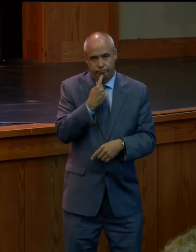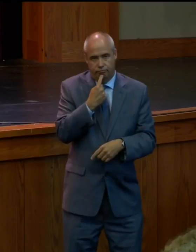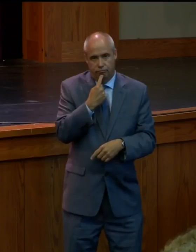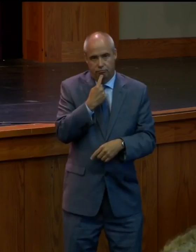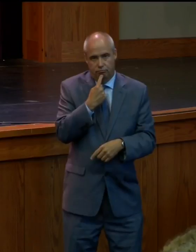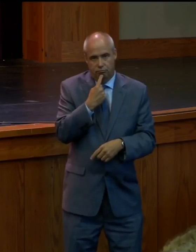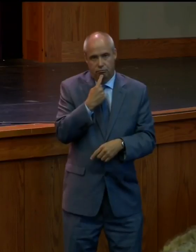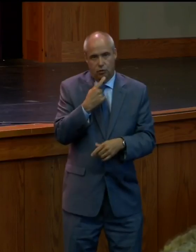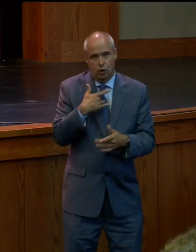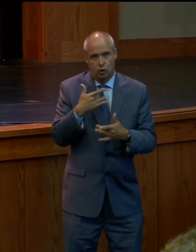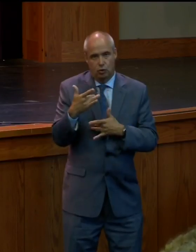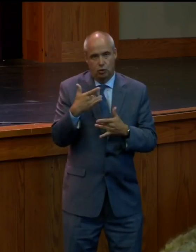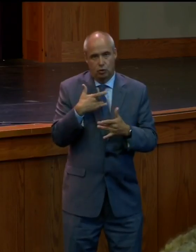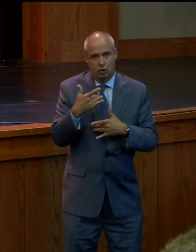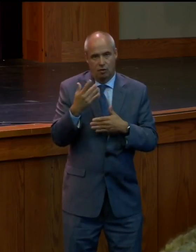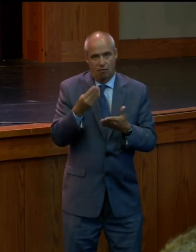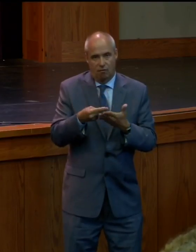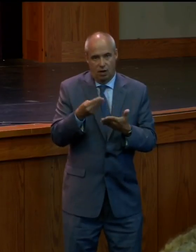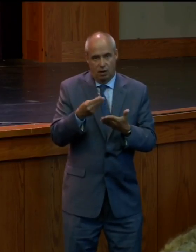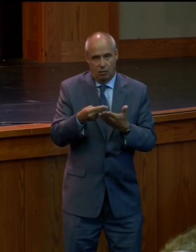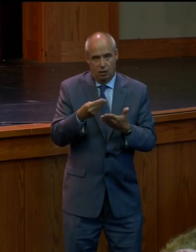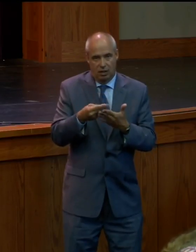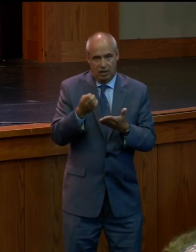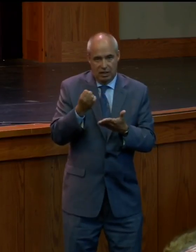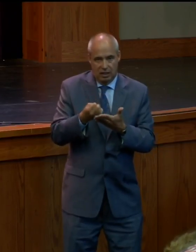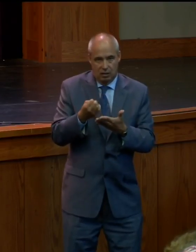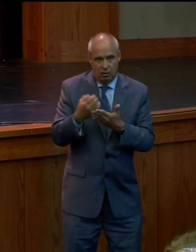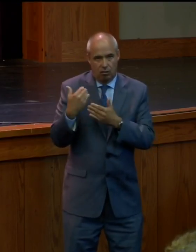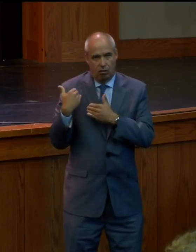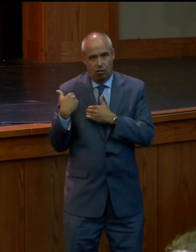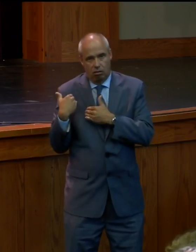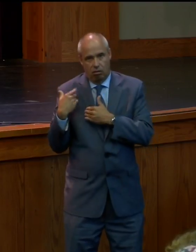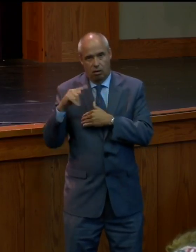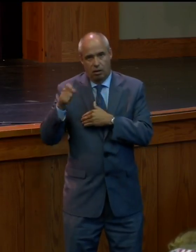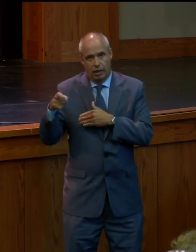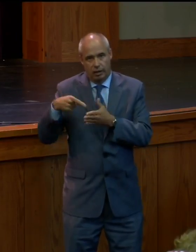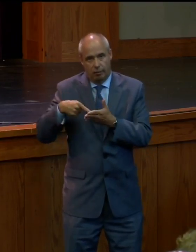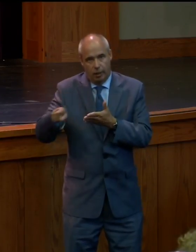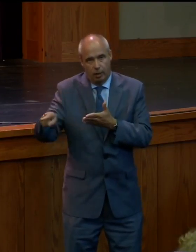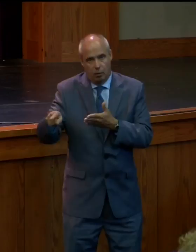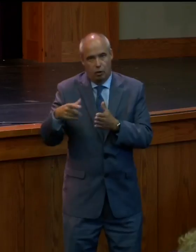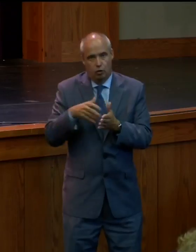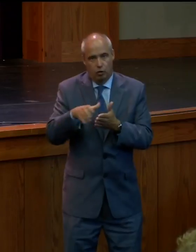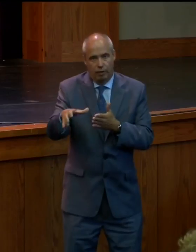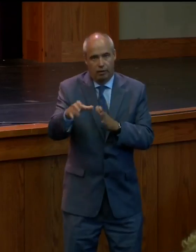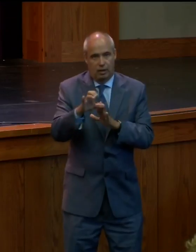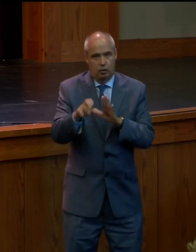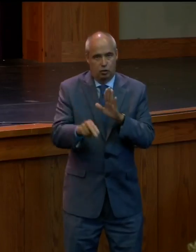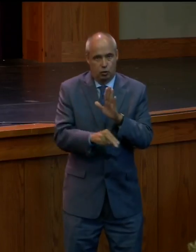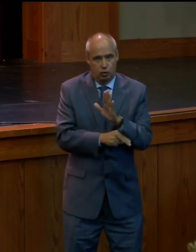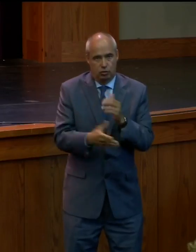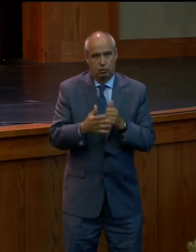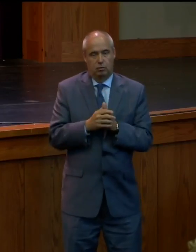CONCERN OVER THE FINANCIAL AND ECONOMIC BURDEN ON TAXPAYERS IN THE DRAFTING OF THE CONSTITUTION.